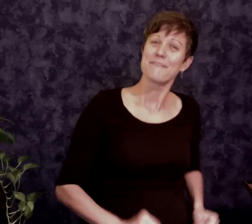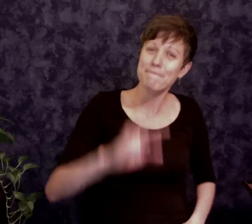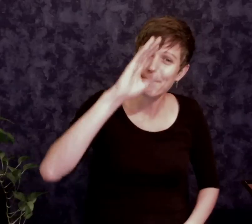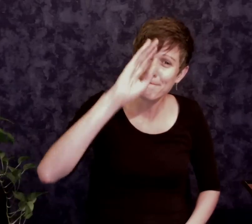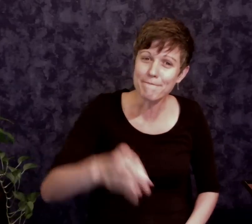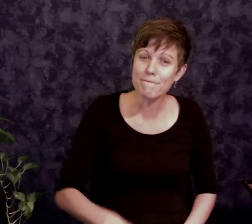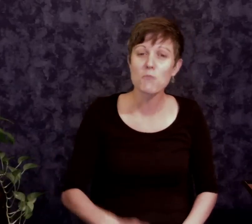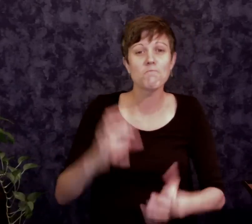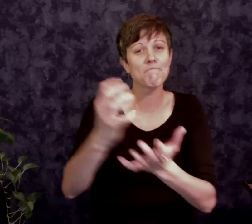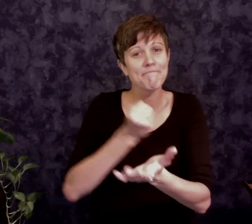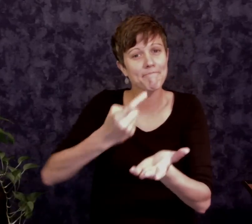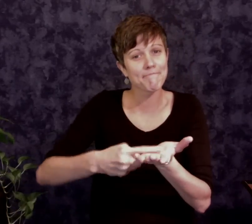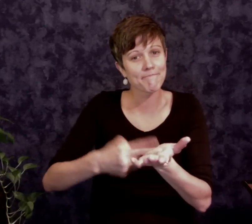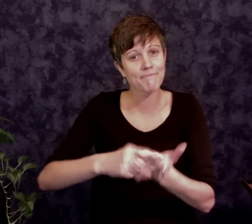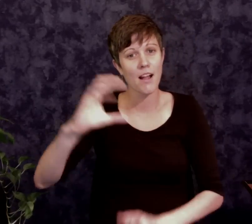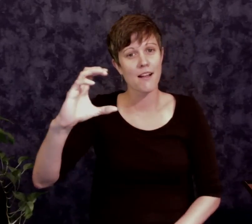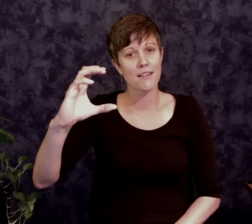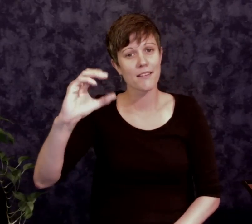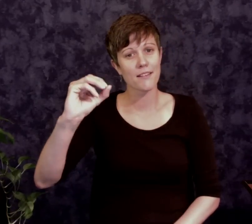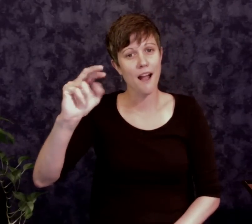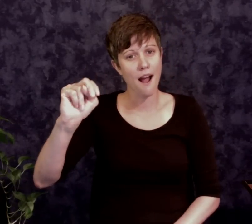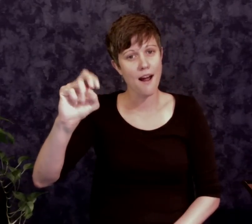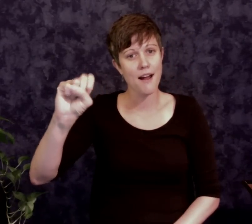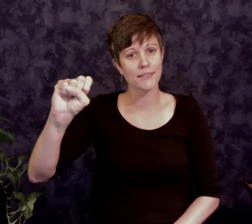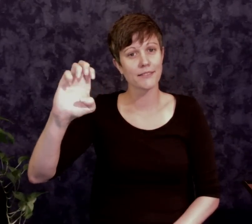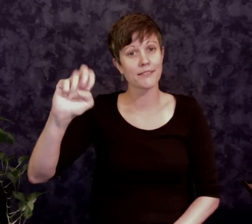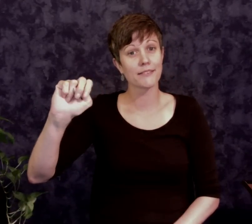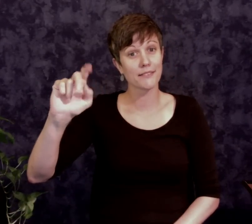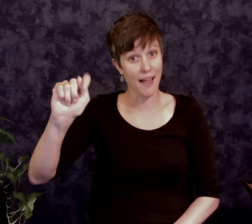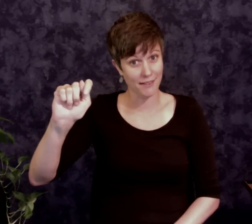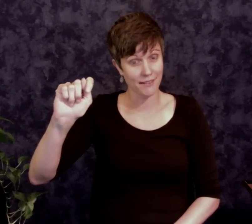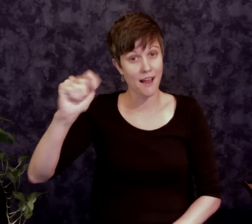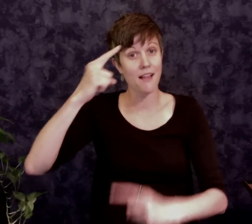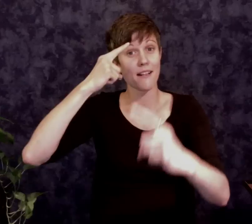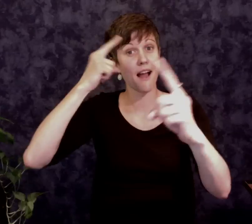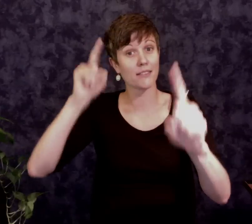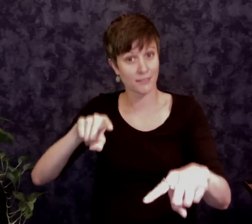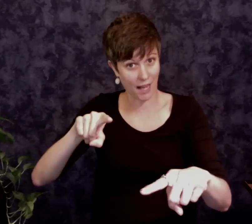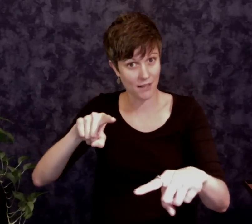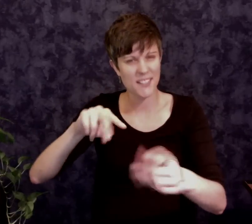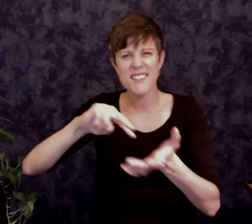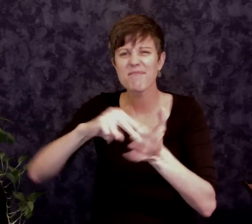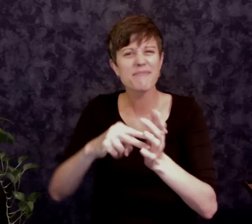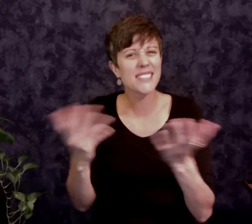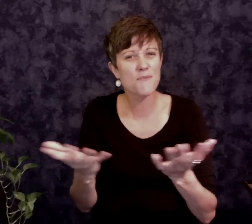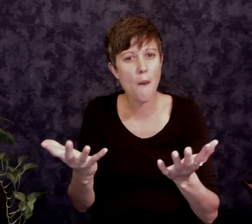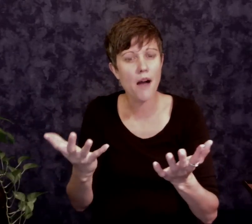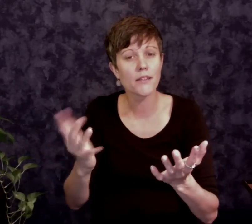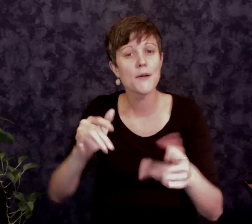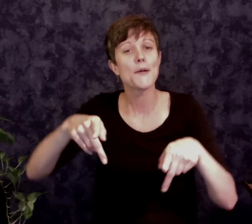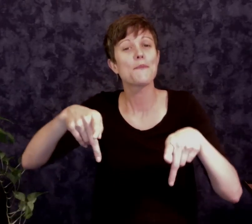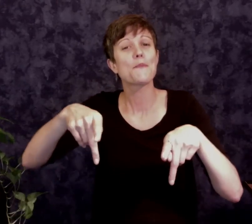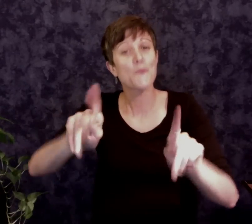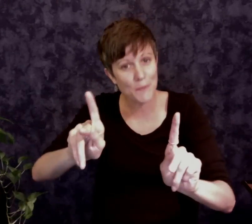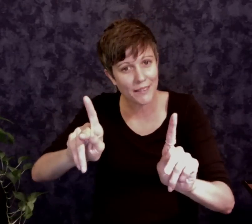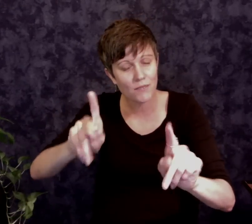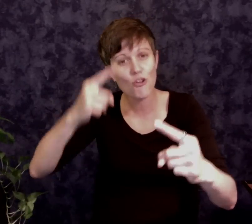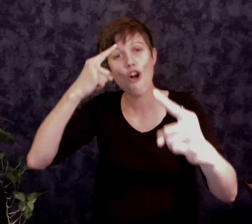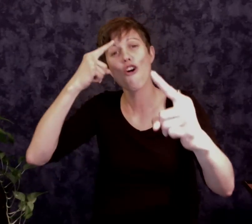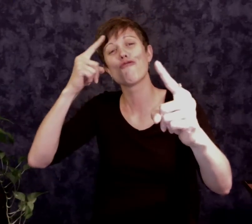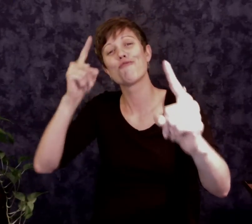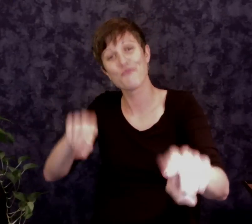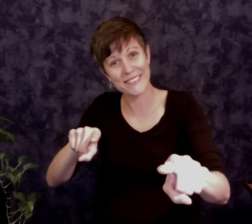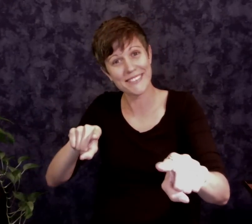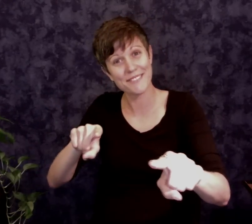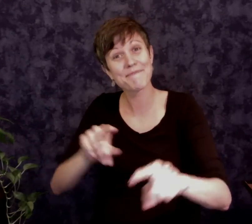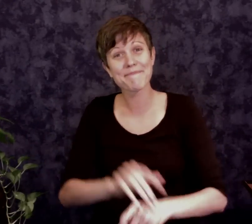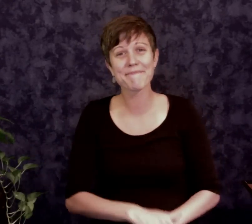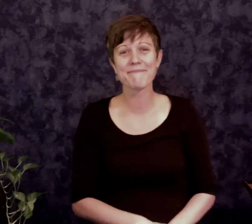Hello! Let’s talk about consent. Consent means permission or agreement.